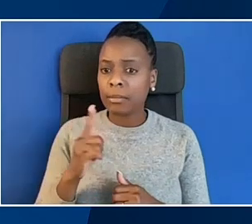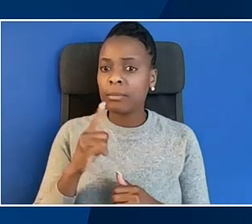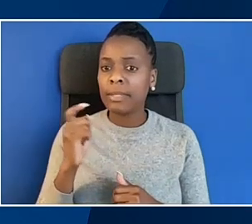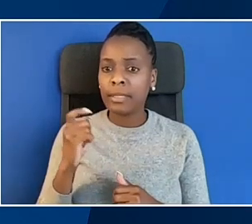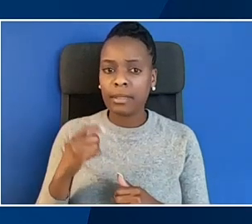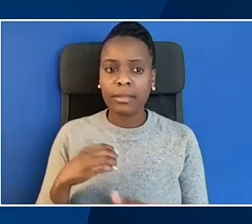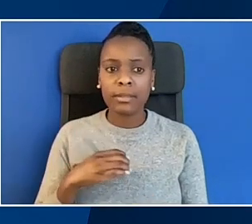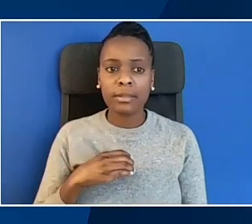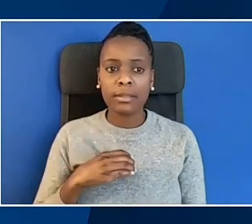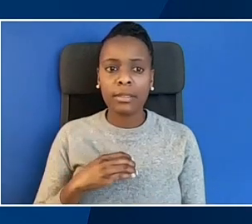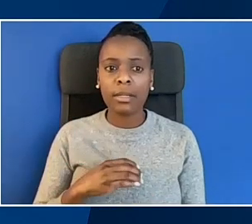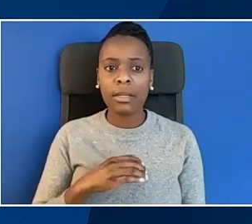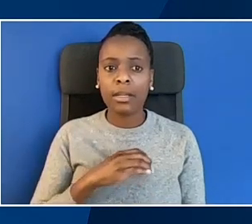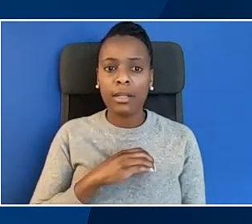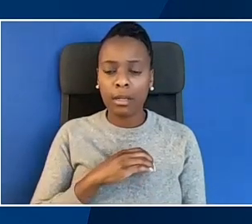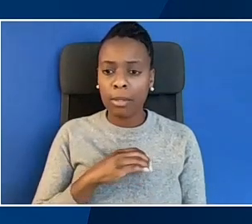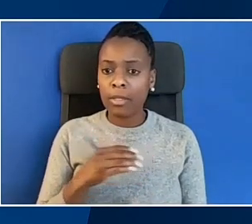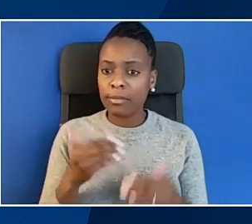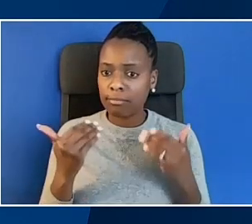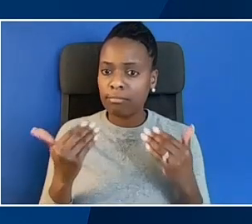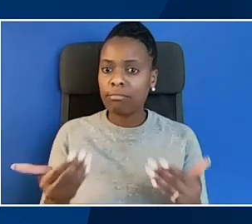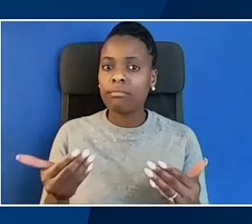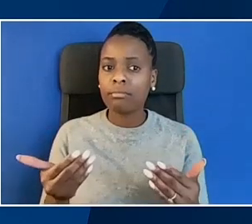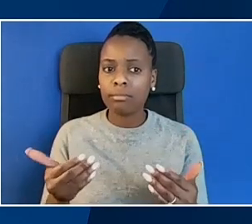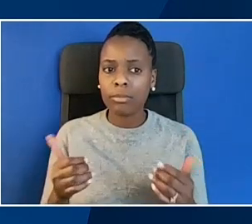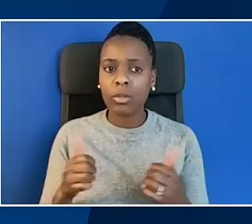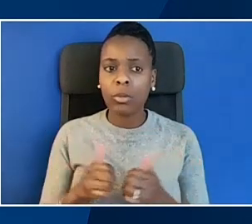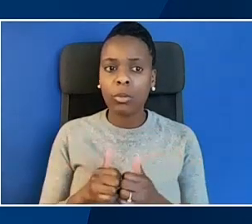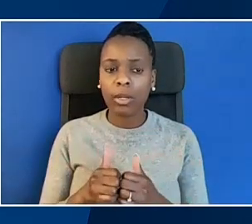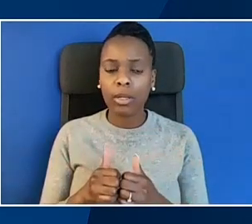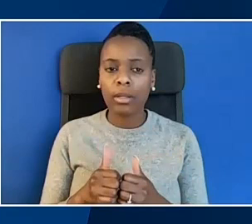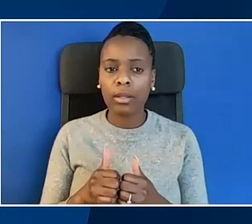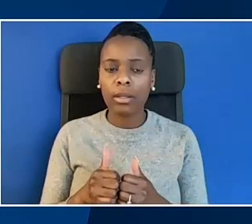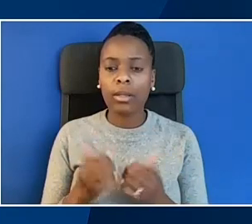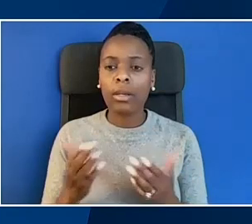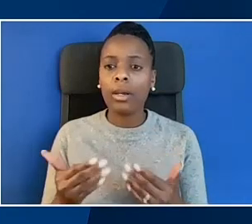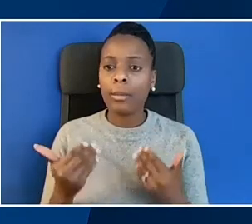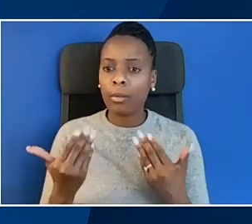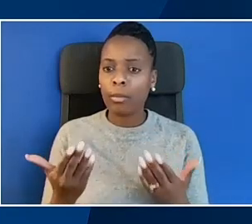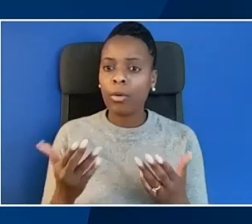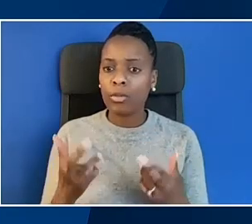we are moving forward with the proposed recommendation by the Department of Ed, do